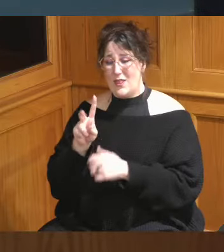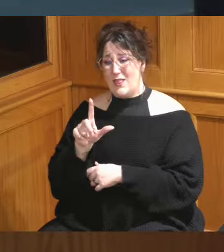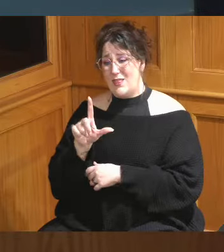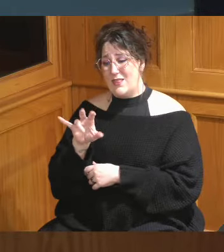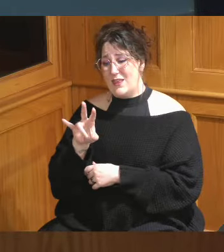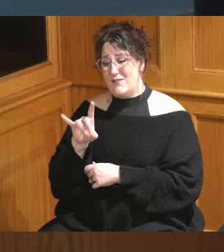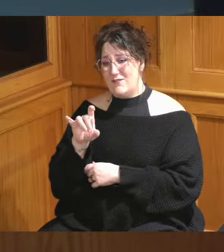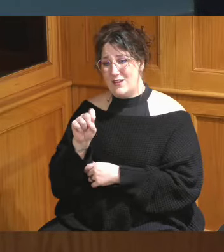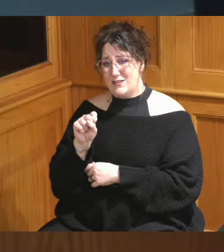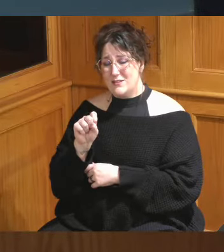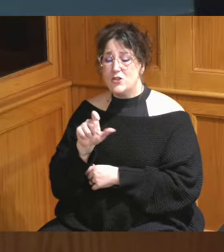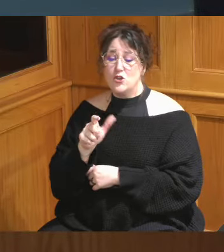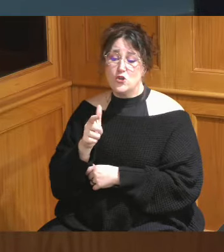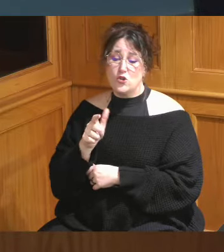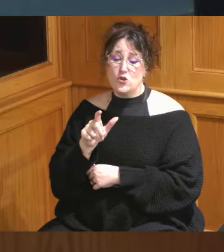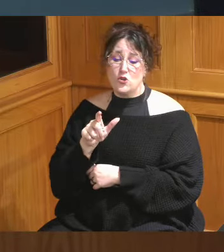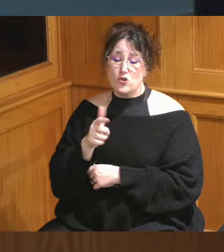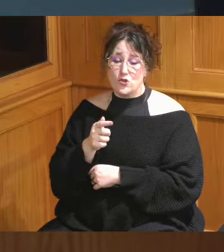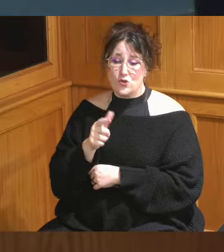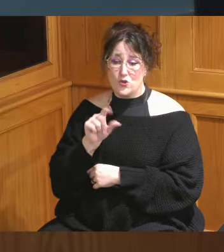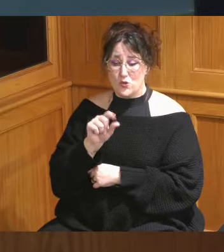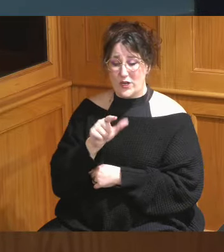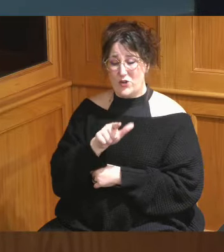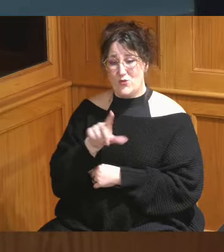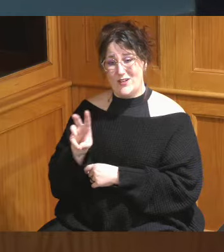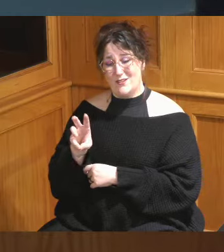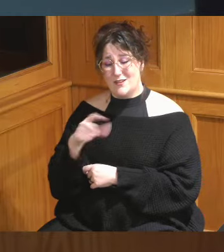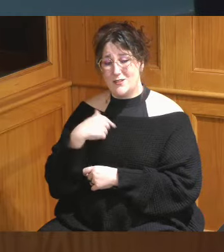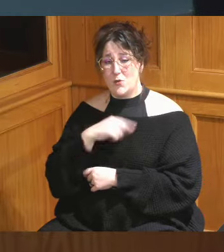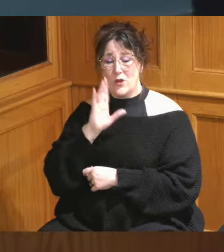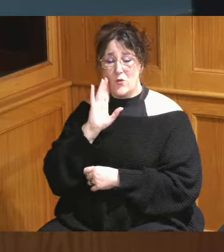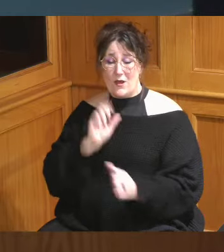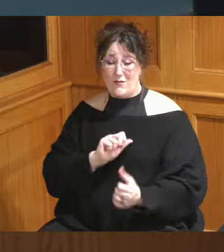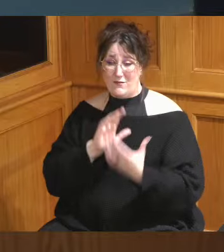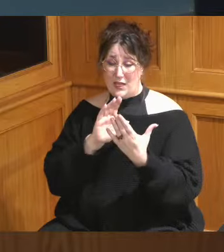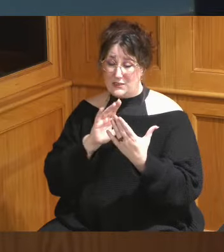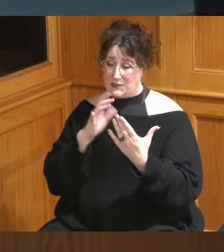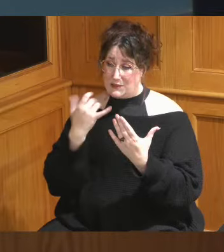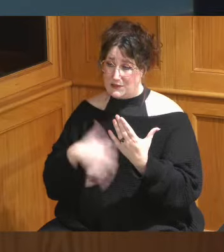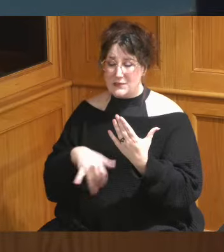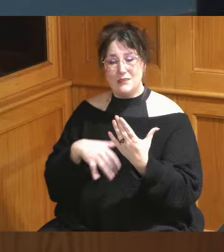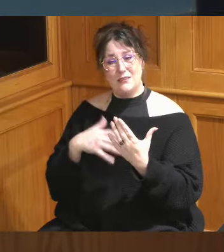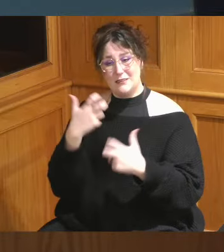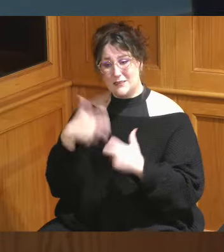so in 2026 we're going to face some headwinds. We've already referenced some of these things.